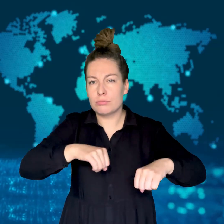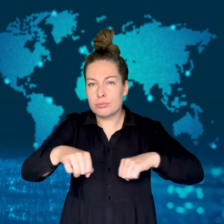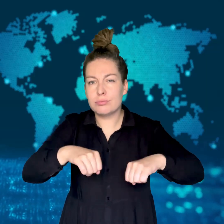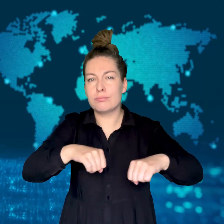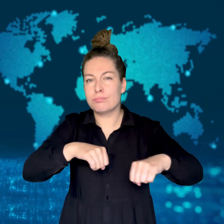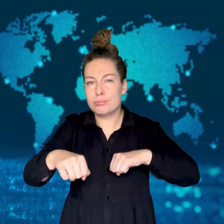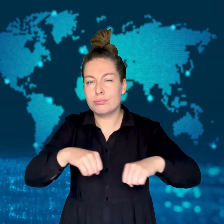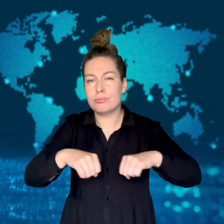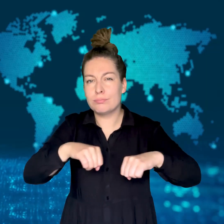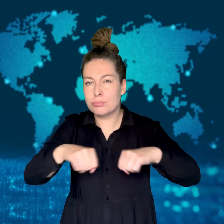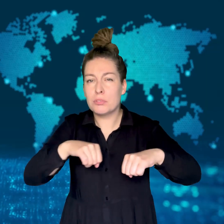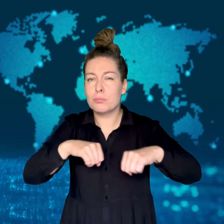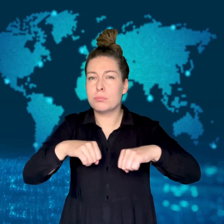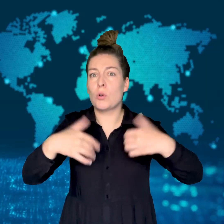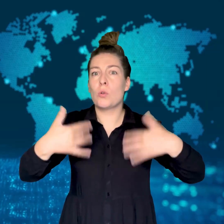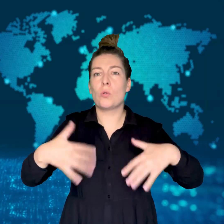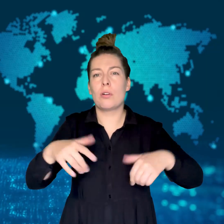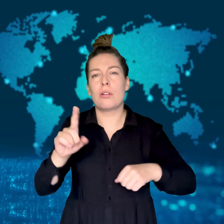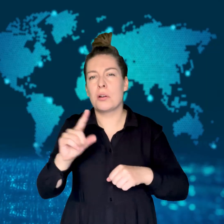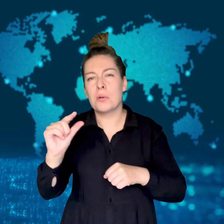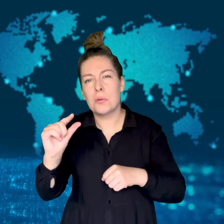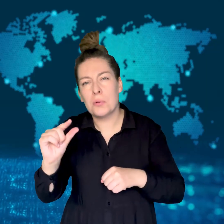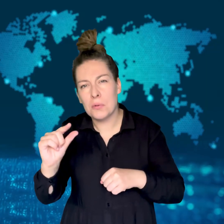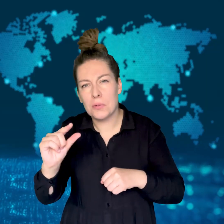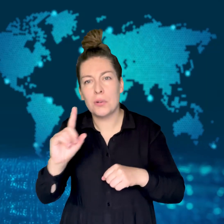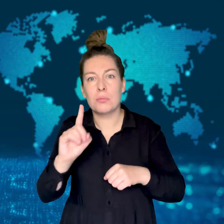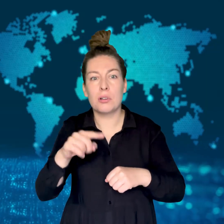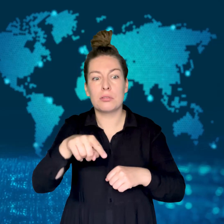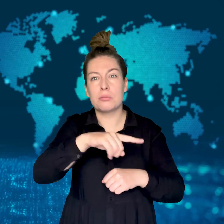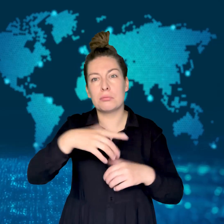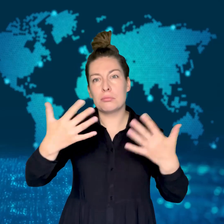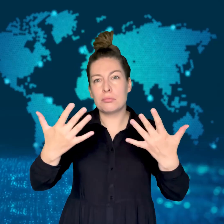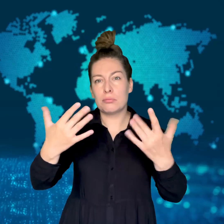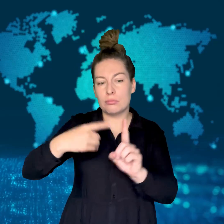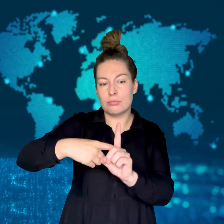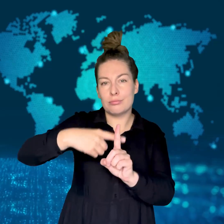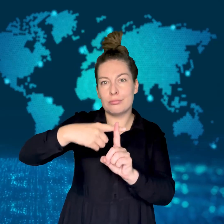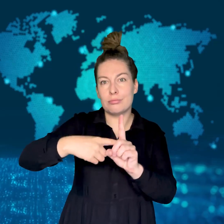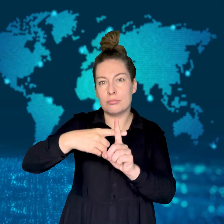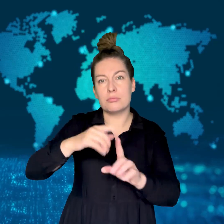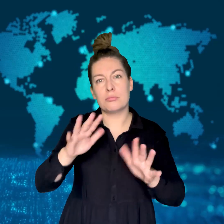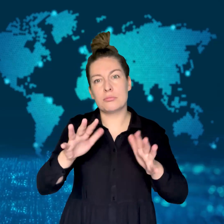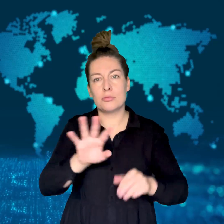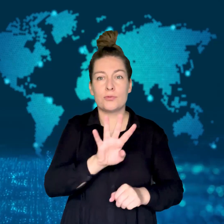but they did not cause significant damage.